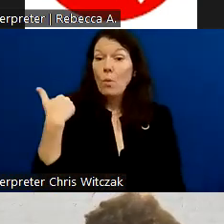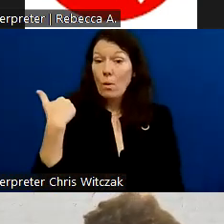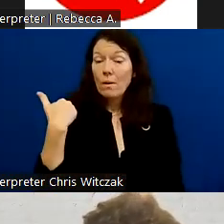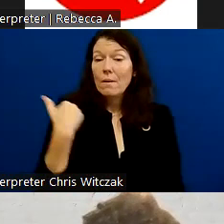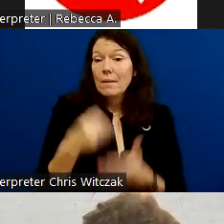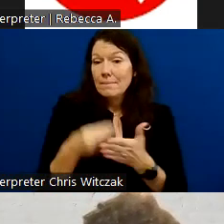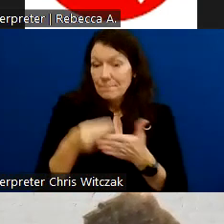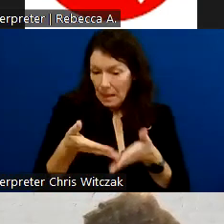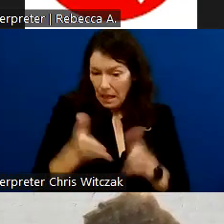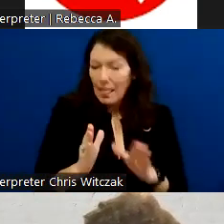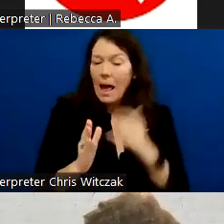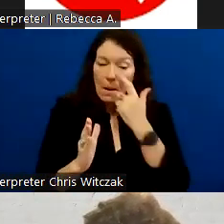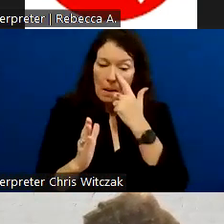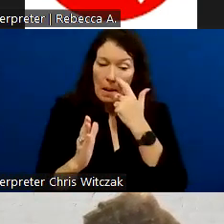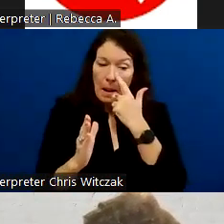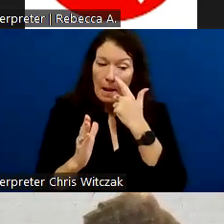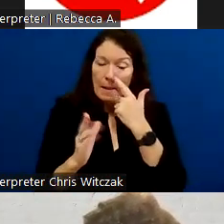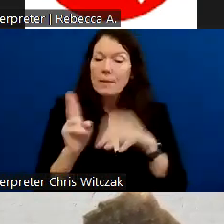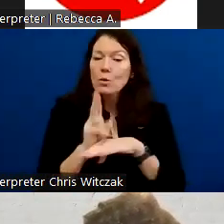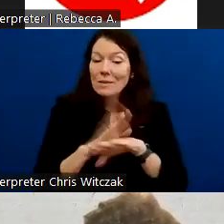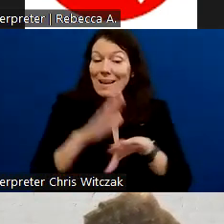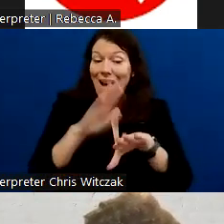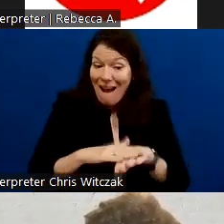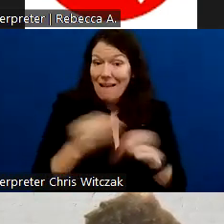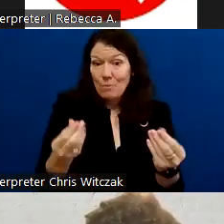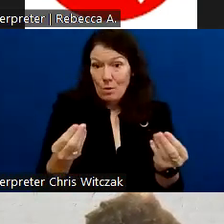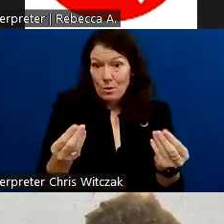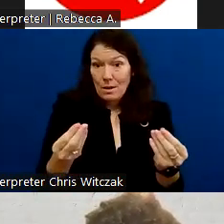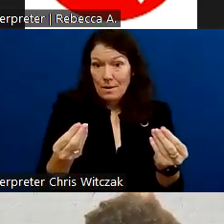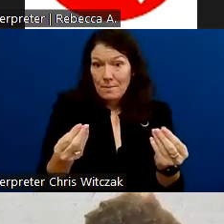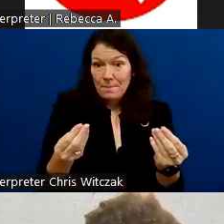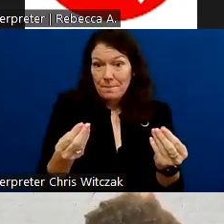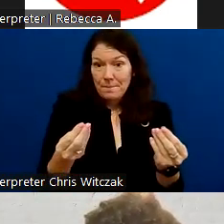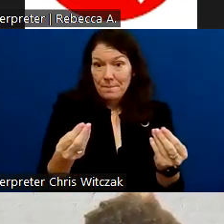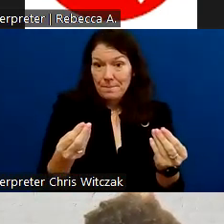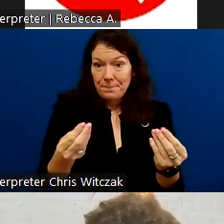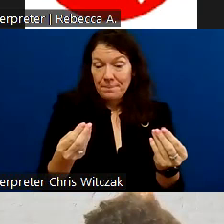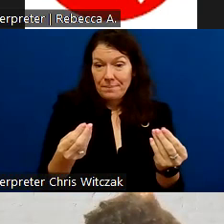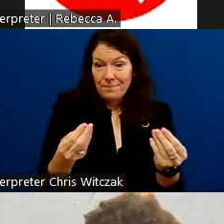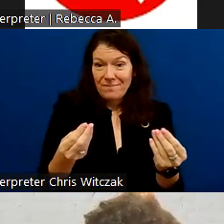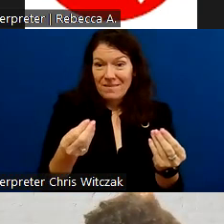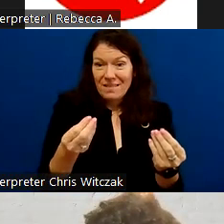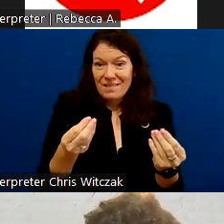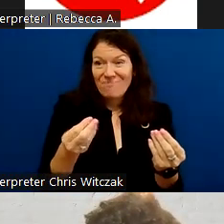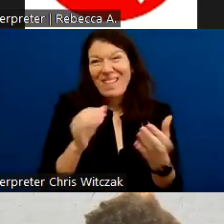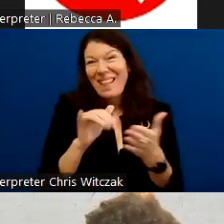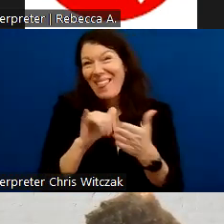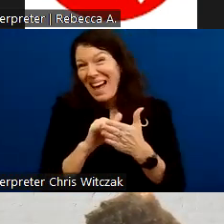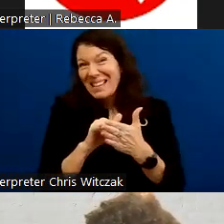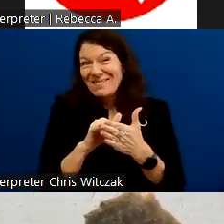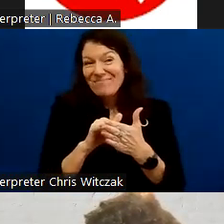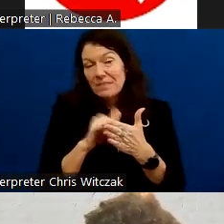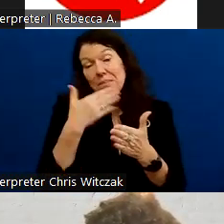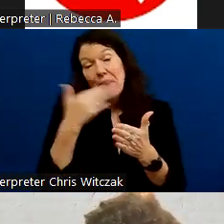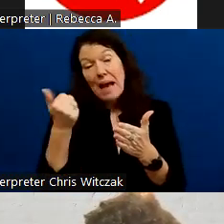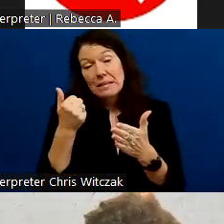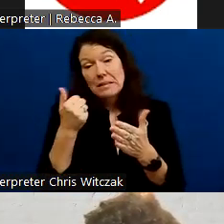did allow having use on-site that really that that is the best when it comes to safety planning